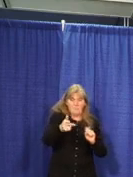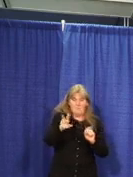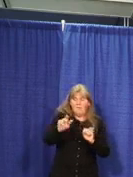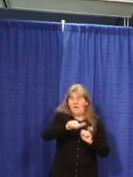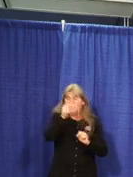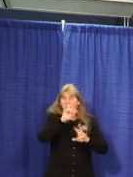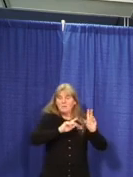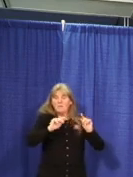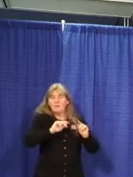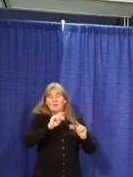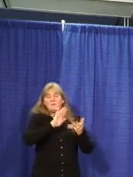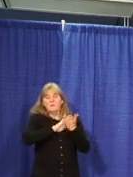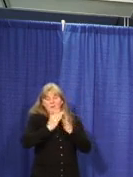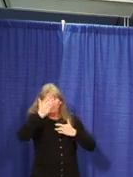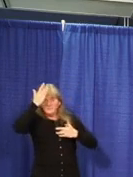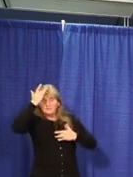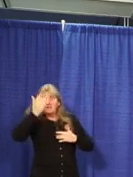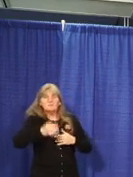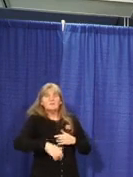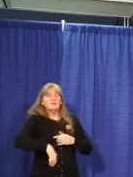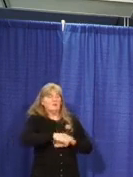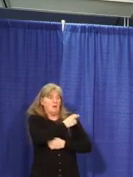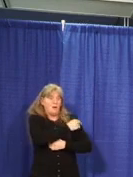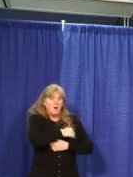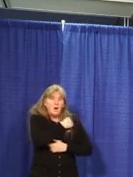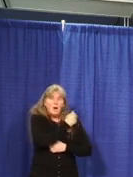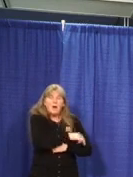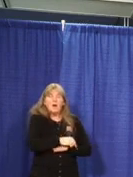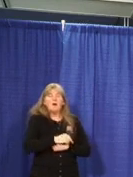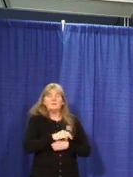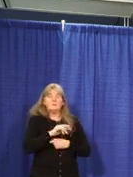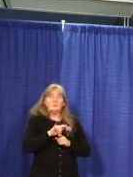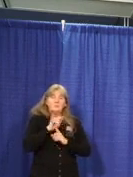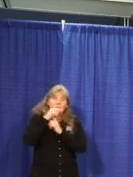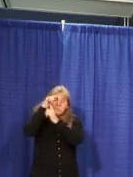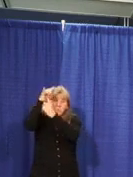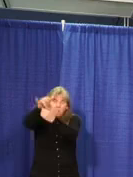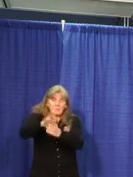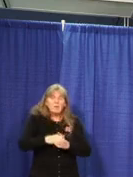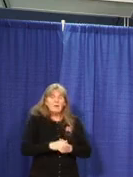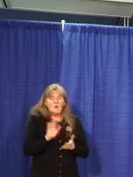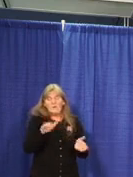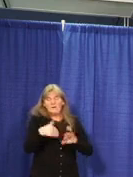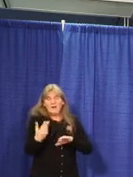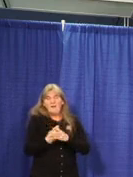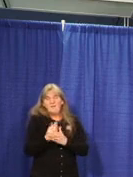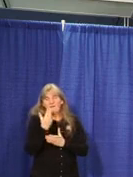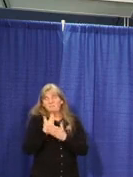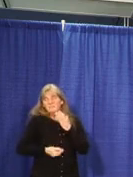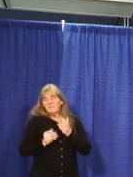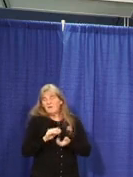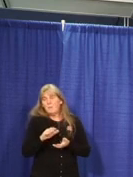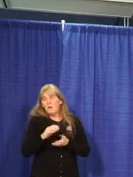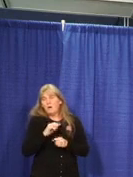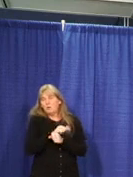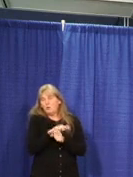hospital, taking a medevac out, or dying from COVID. You could lead to services,